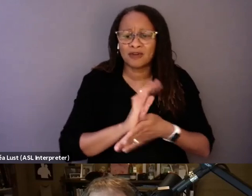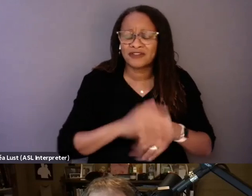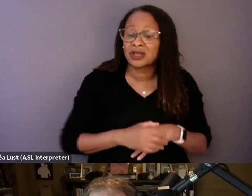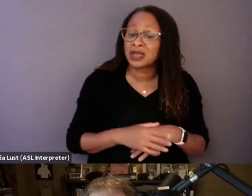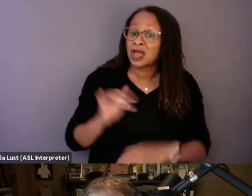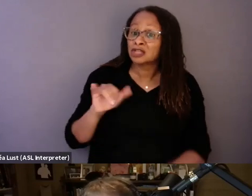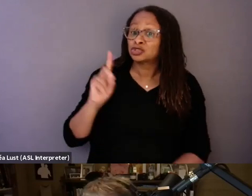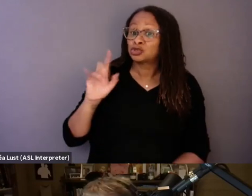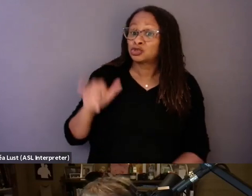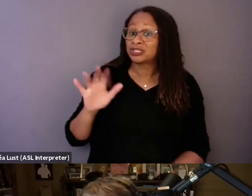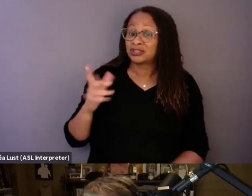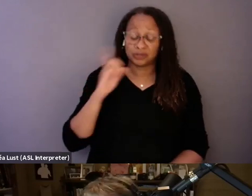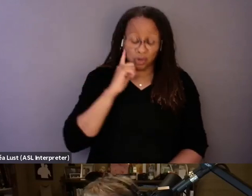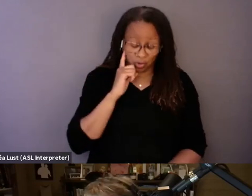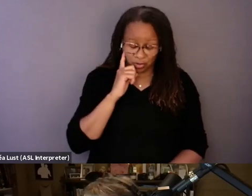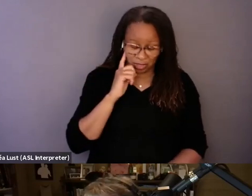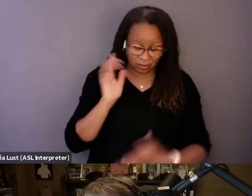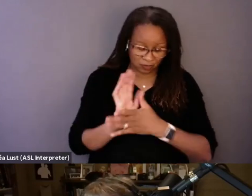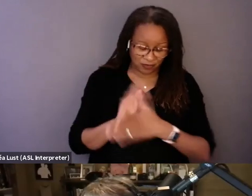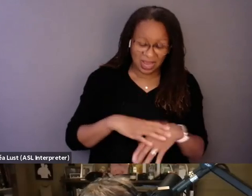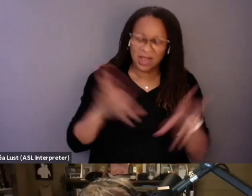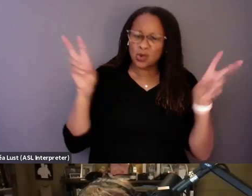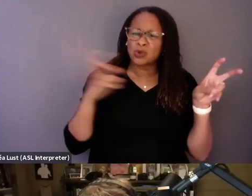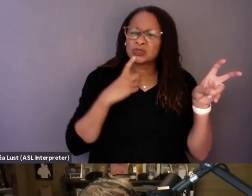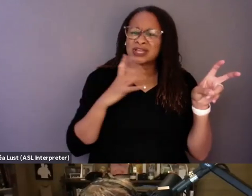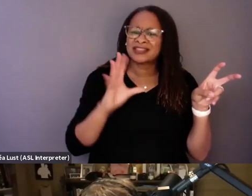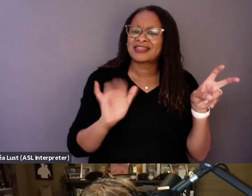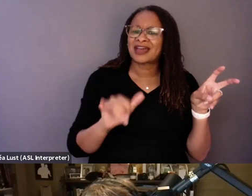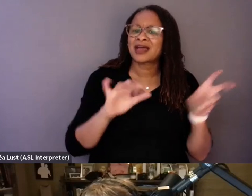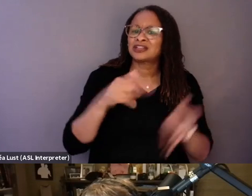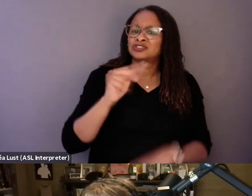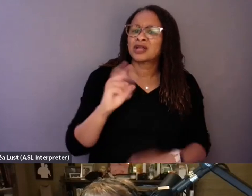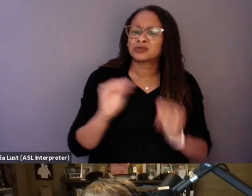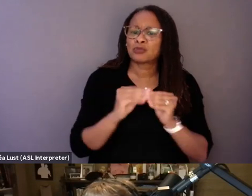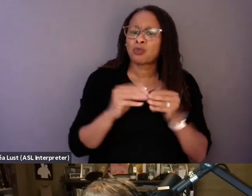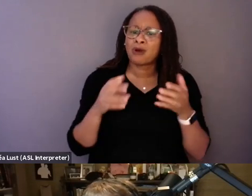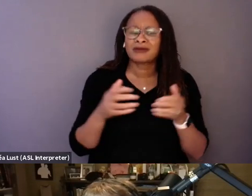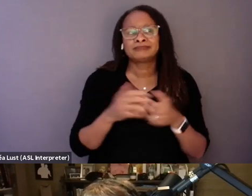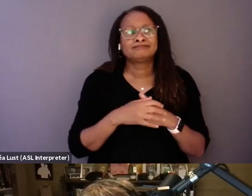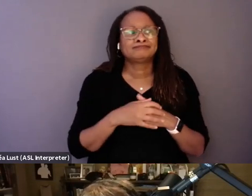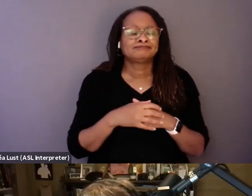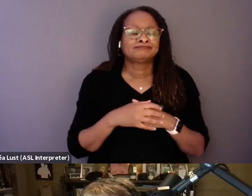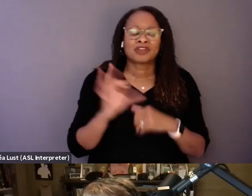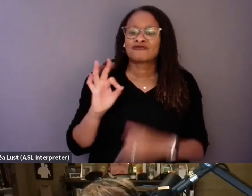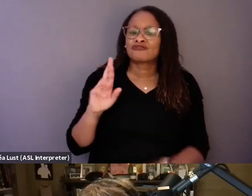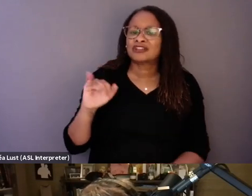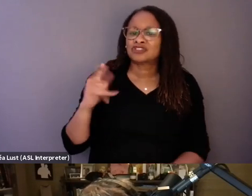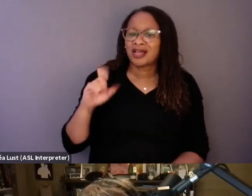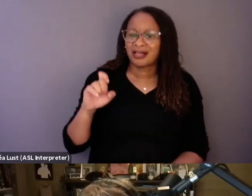there's a quote that I love in the film where you said that John was more fragile than a lot of people who appear more fragile. And I love that.